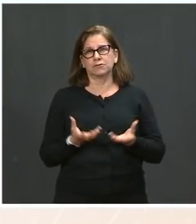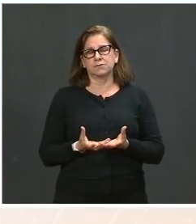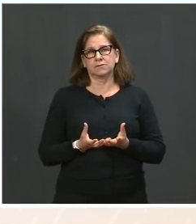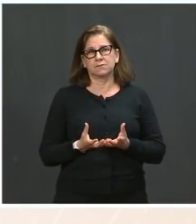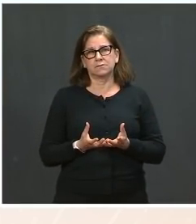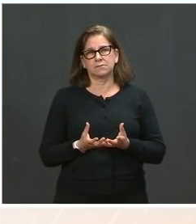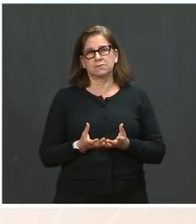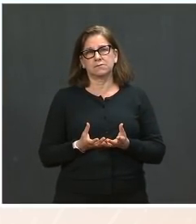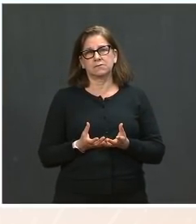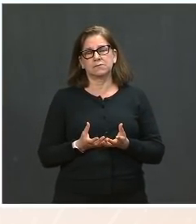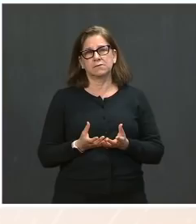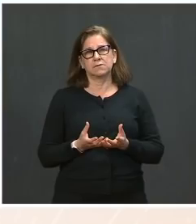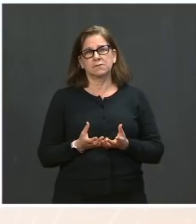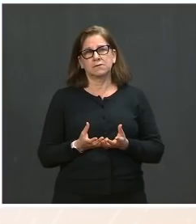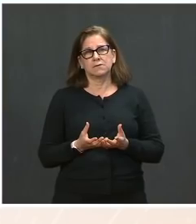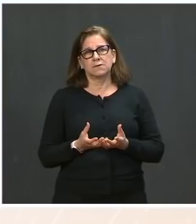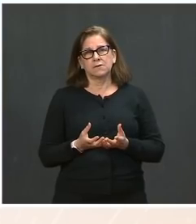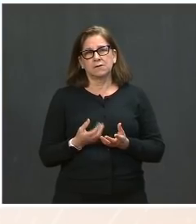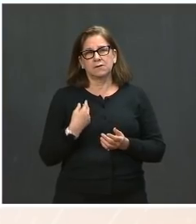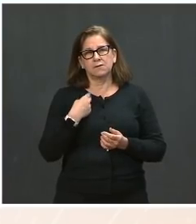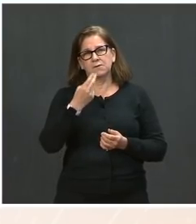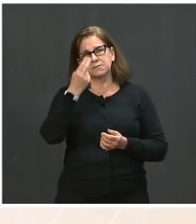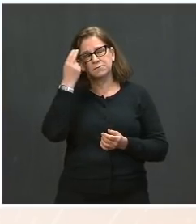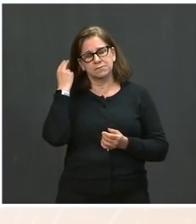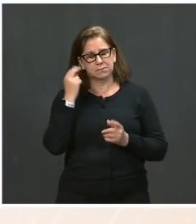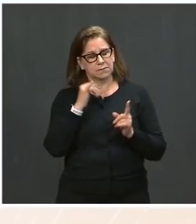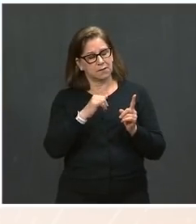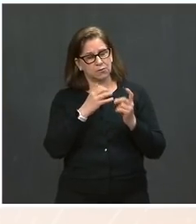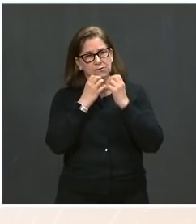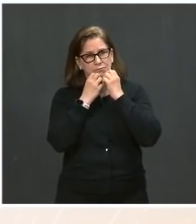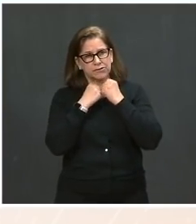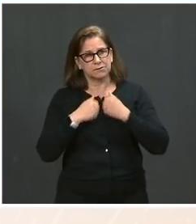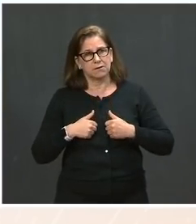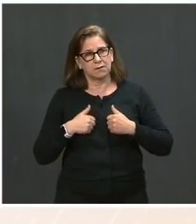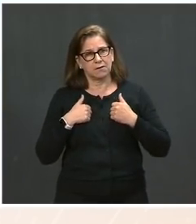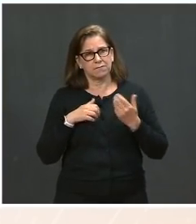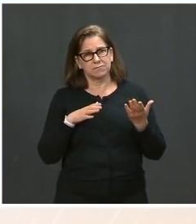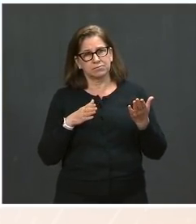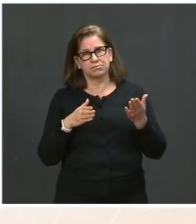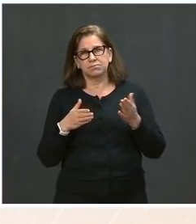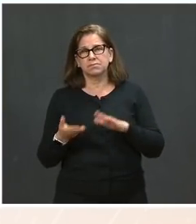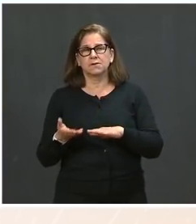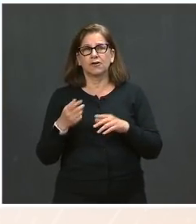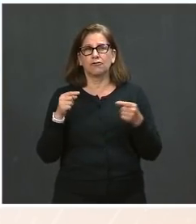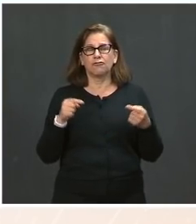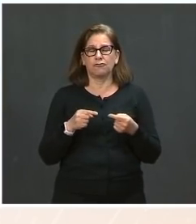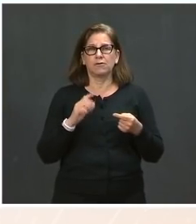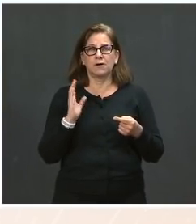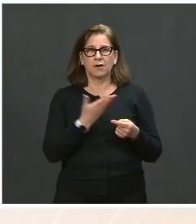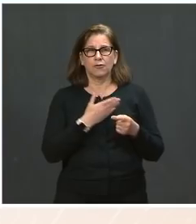reflect on the incomprehensible wounds to our humanity and the lessons learned, and mourn for the communities broken and scattered.